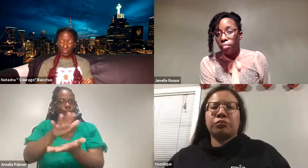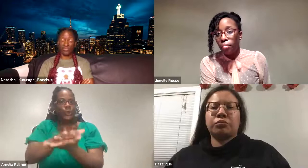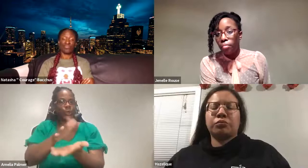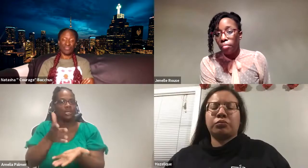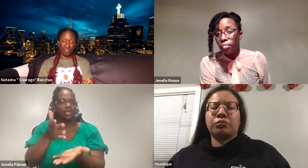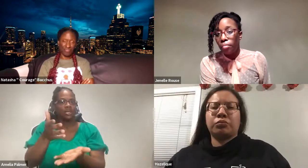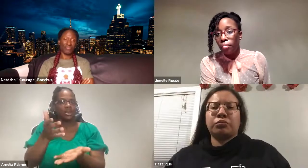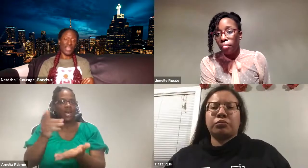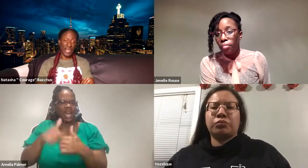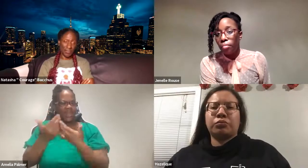and i realized that